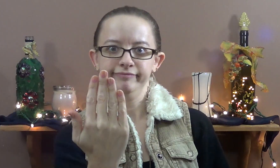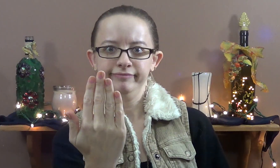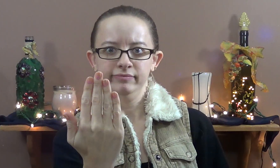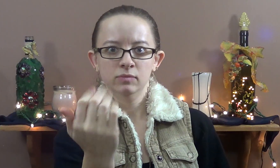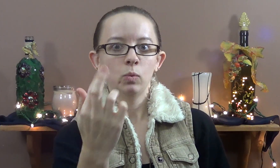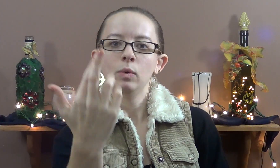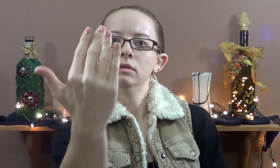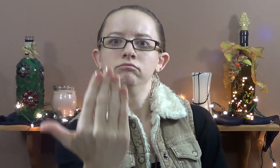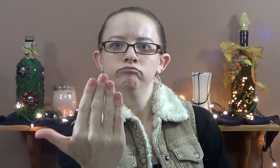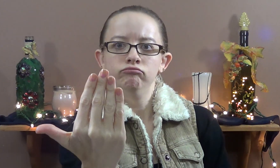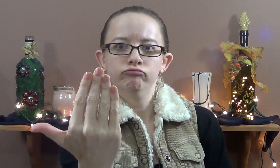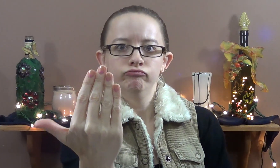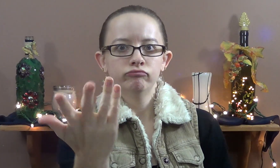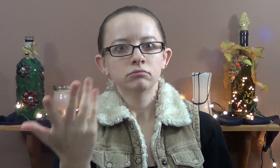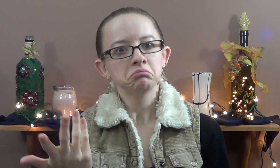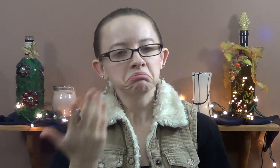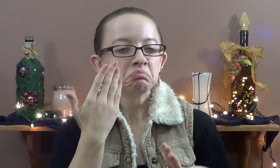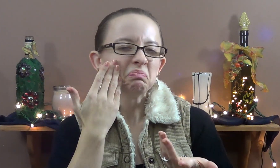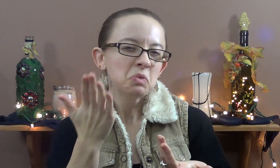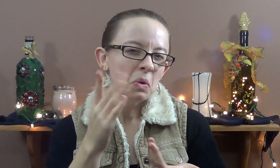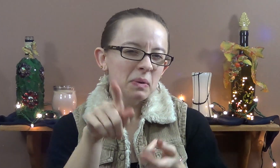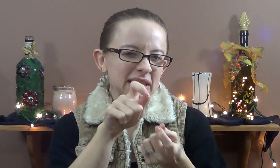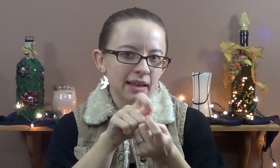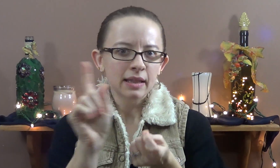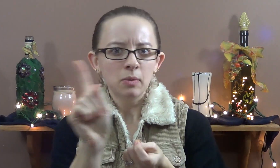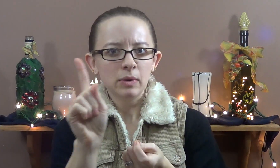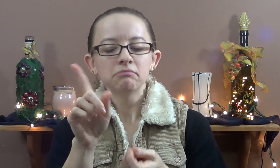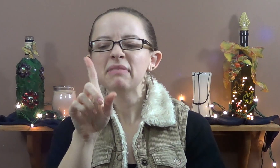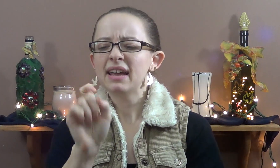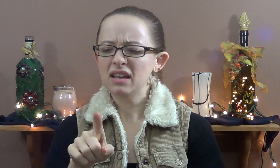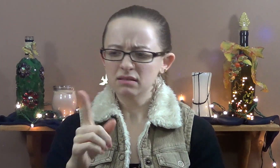distance. You might just bring it a little bit closer, maybe here, or maybe there. So again,